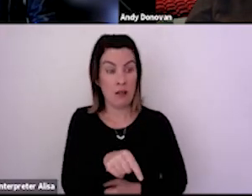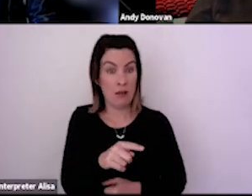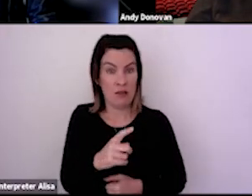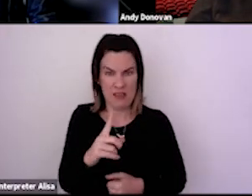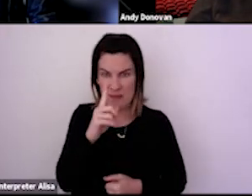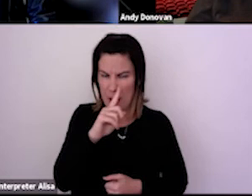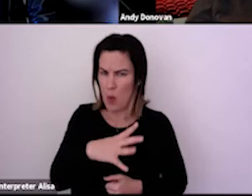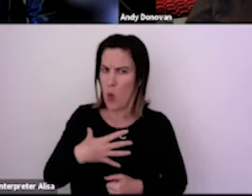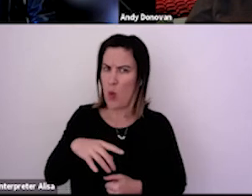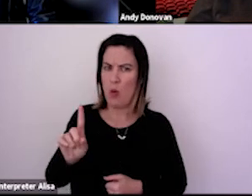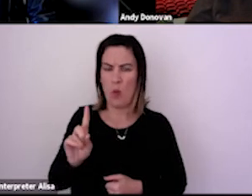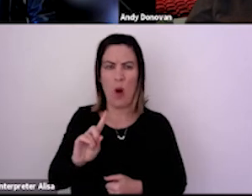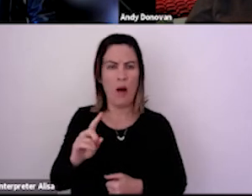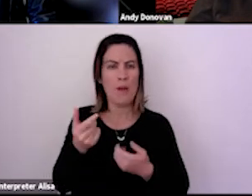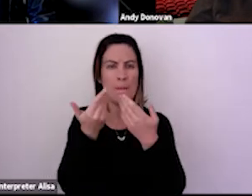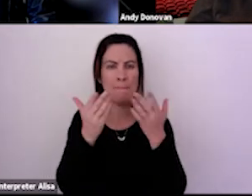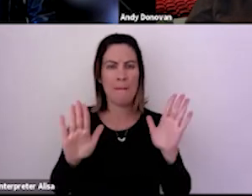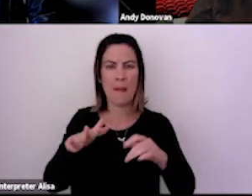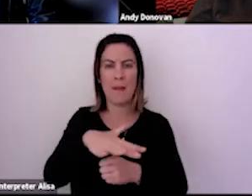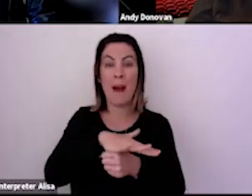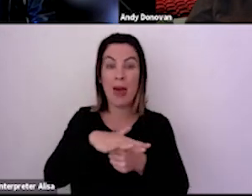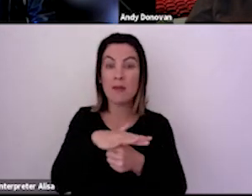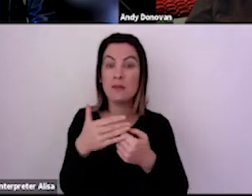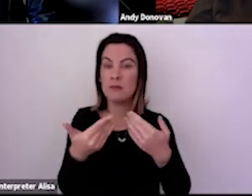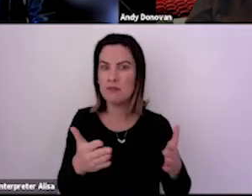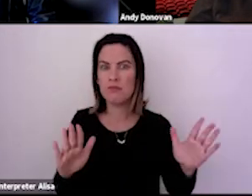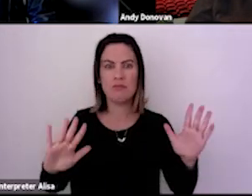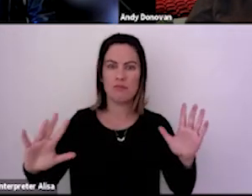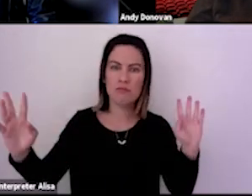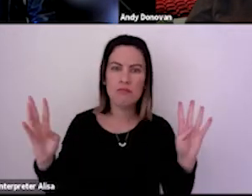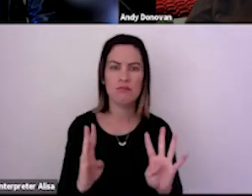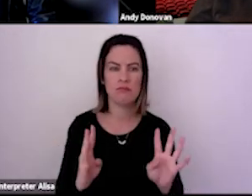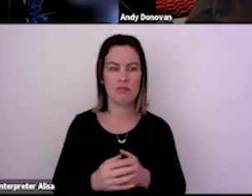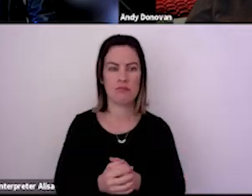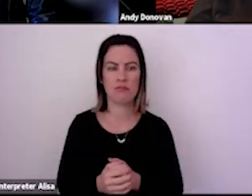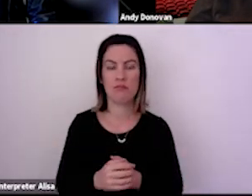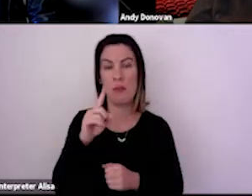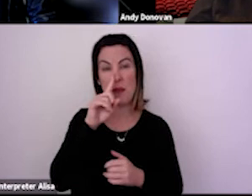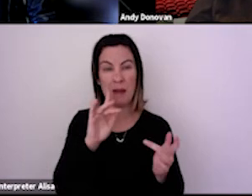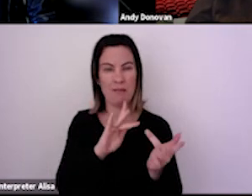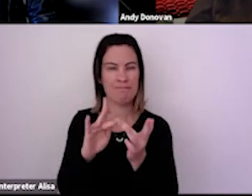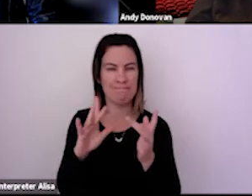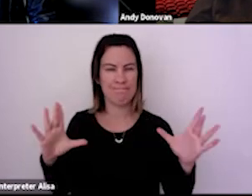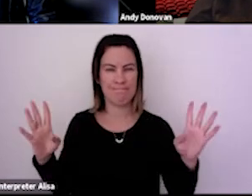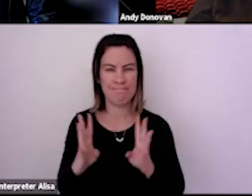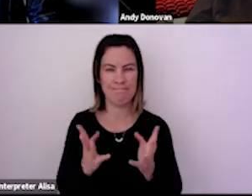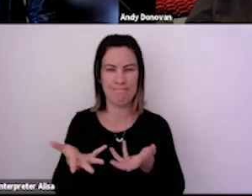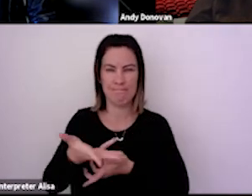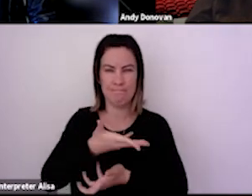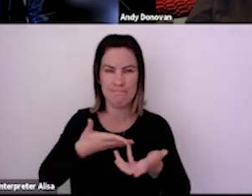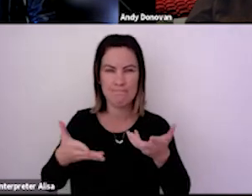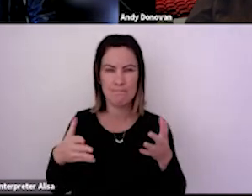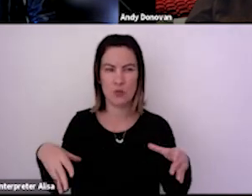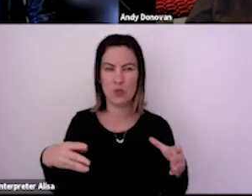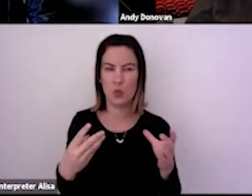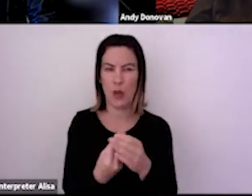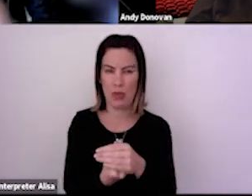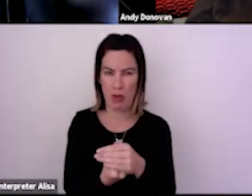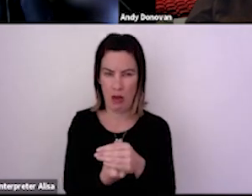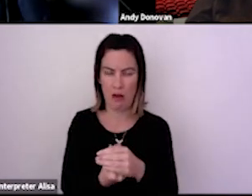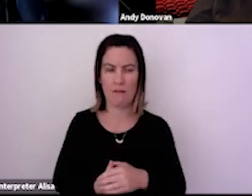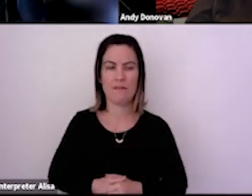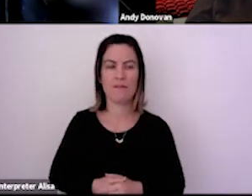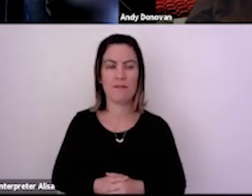reanimating public laces and bringing people together - we all need that -